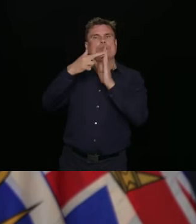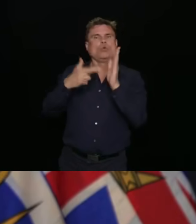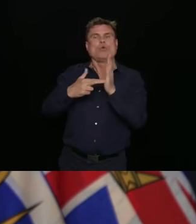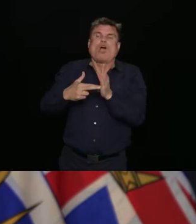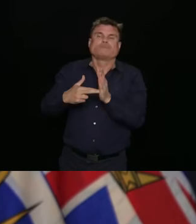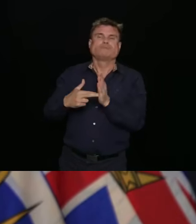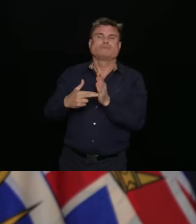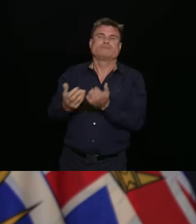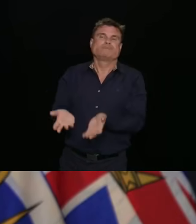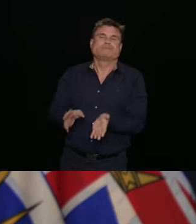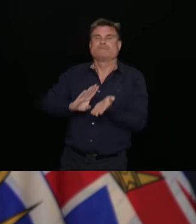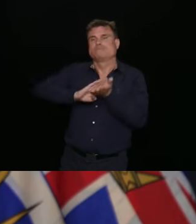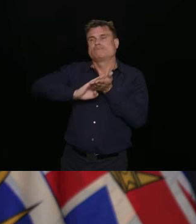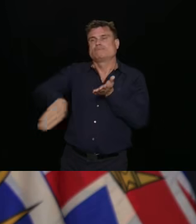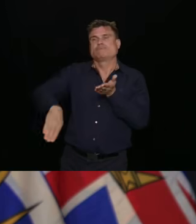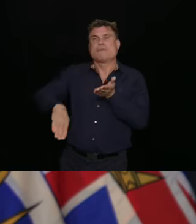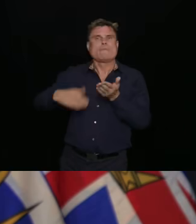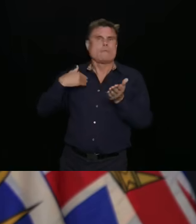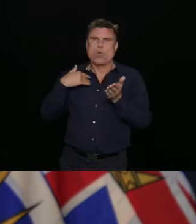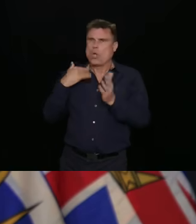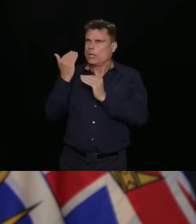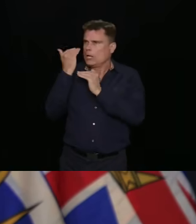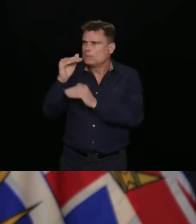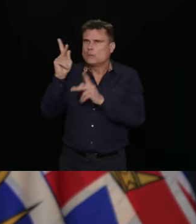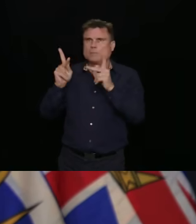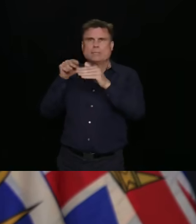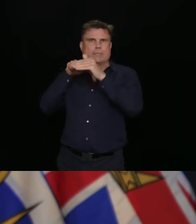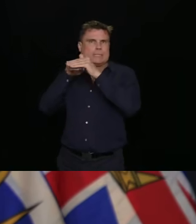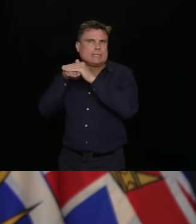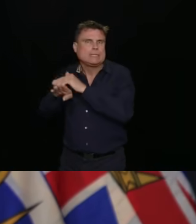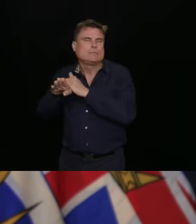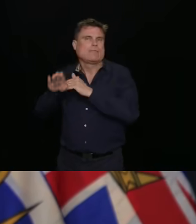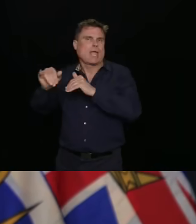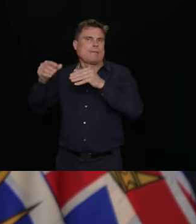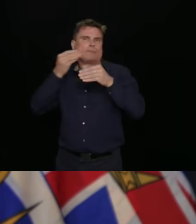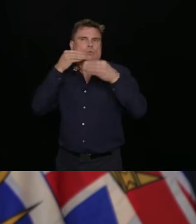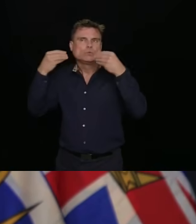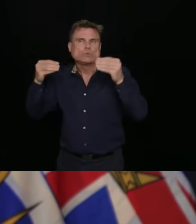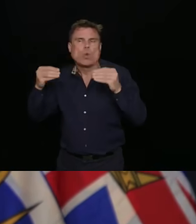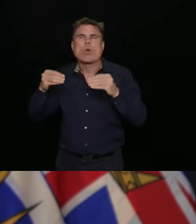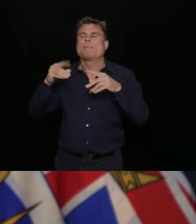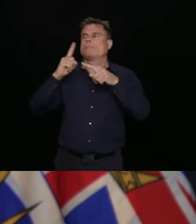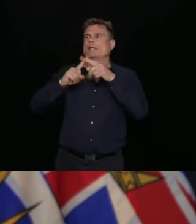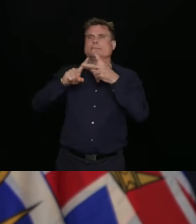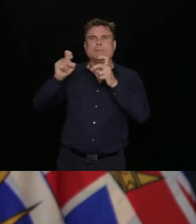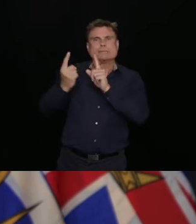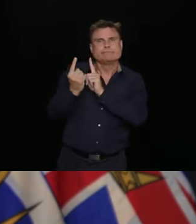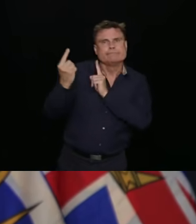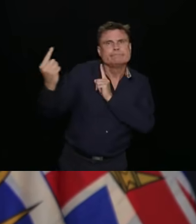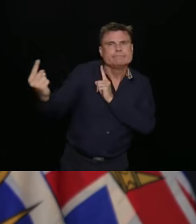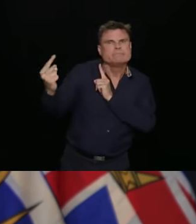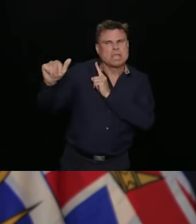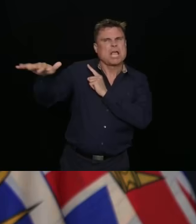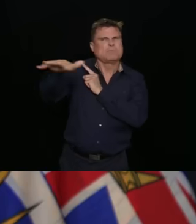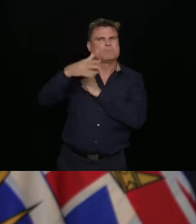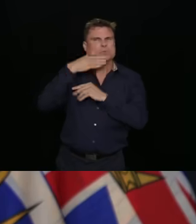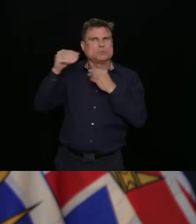phone, please press star 1 to enter the queue, limited to one question and follow-up only. Unmute your phones phones. First